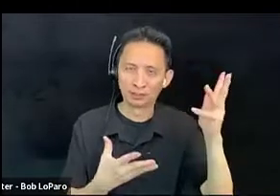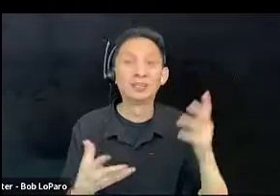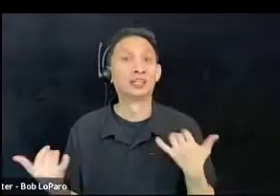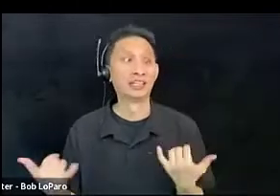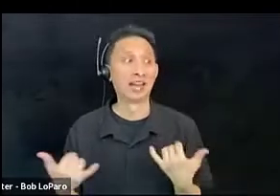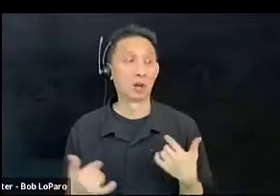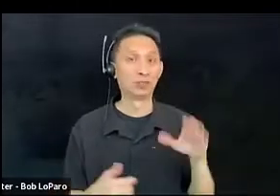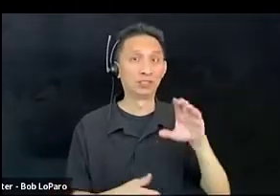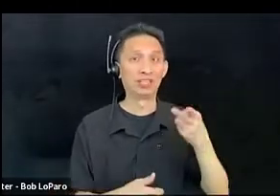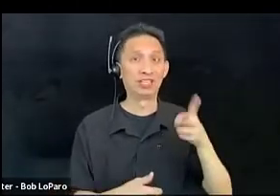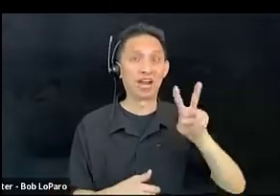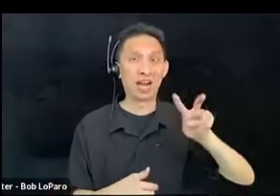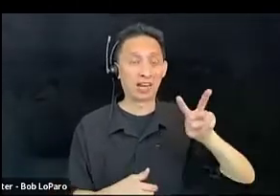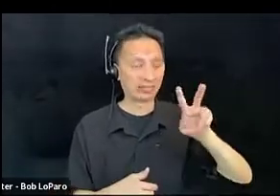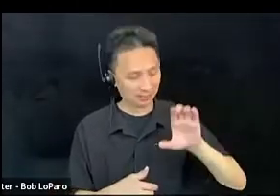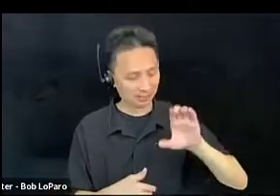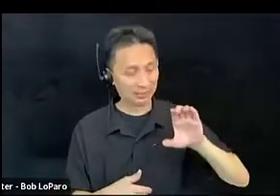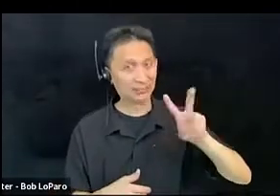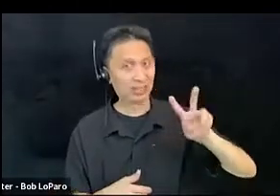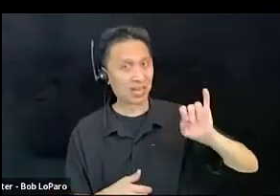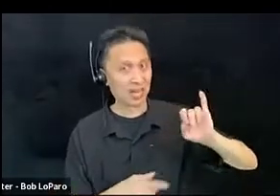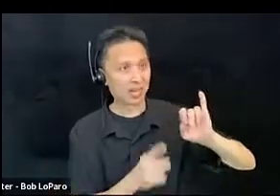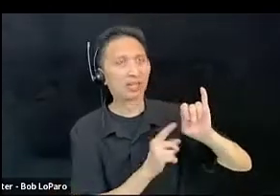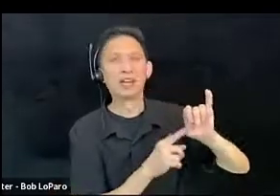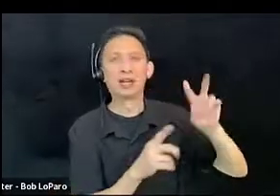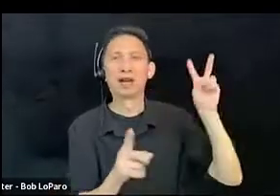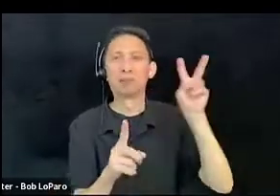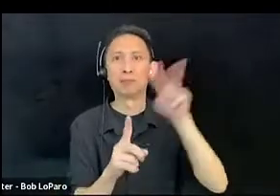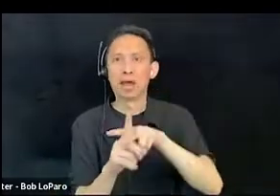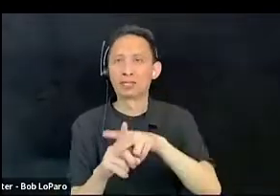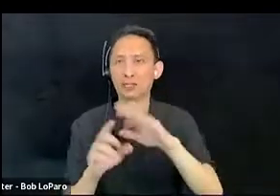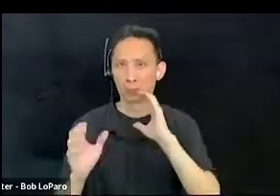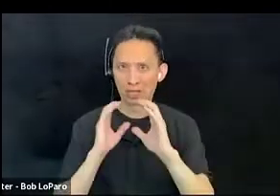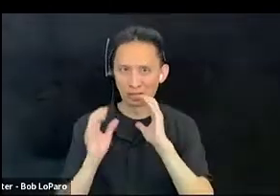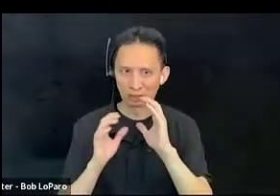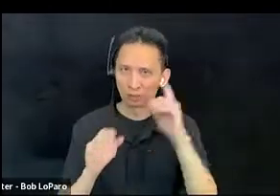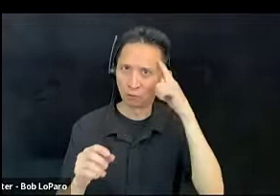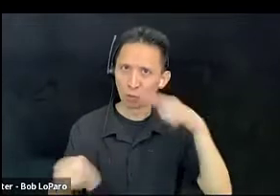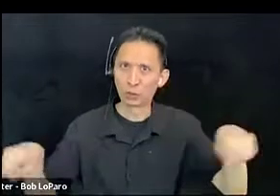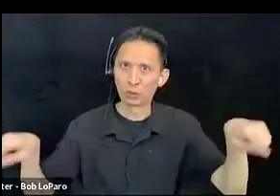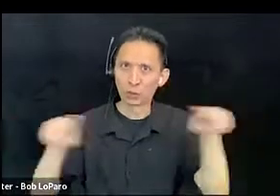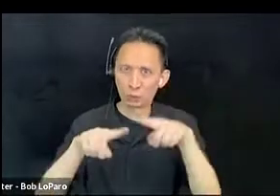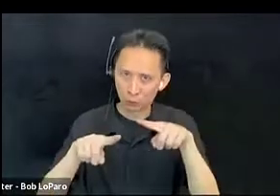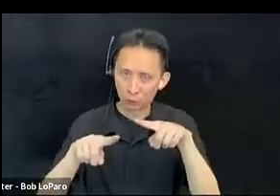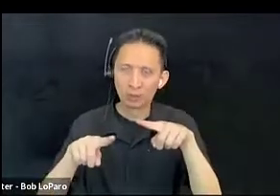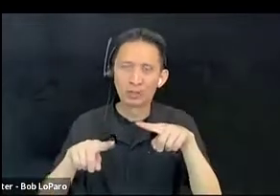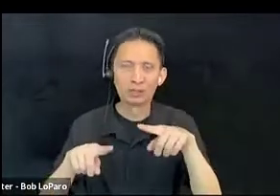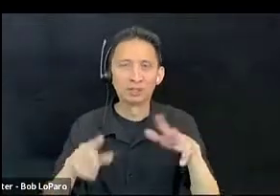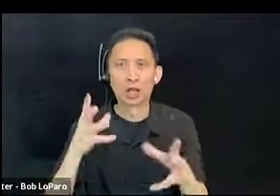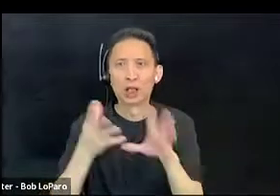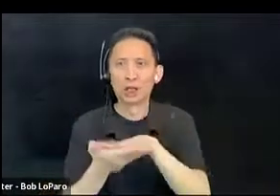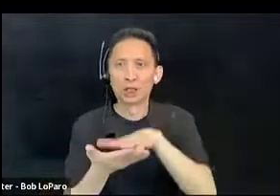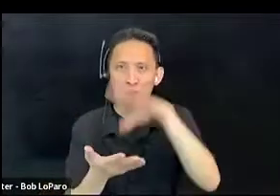And I wanna breeze through a little bit of this so I can give you more examples of specific adaptations to AAC.